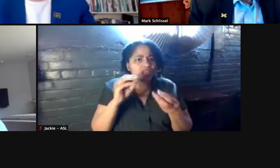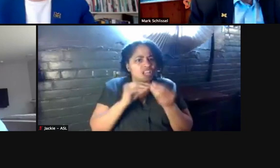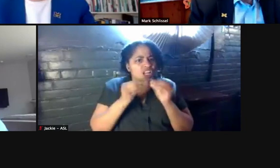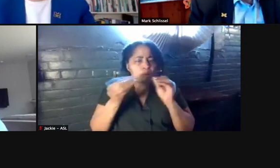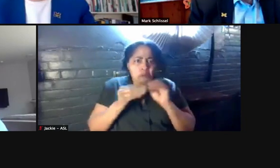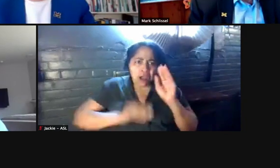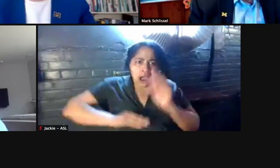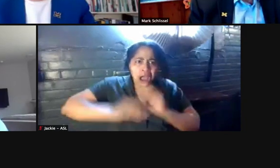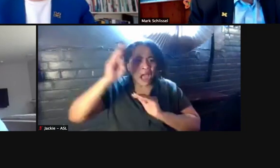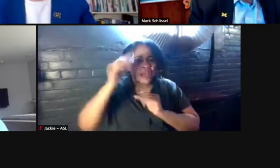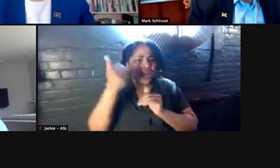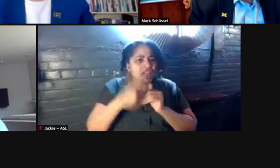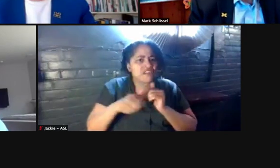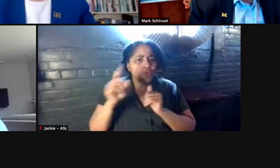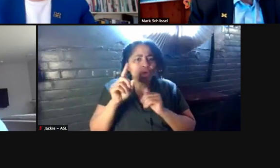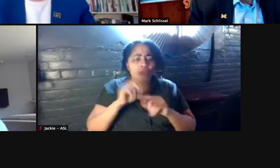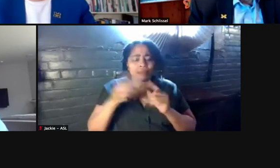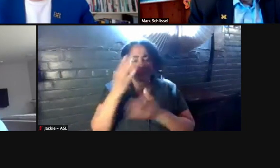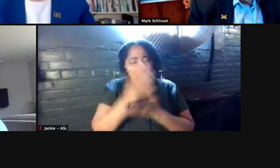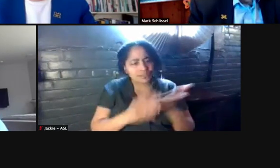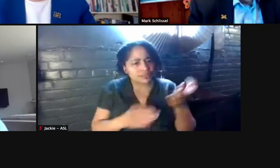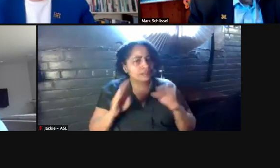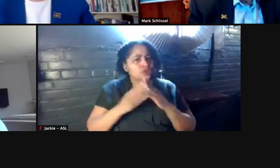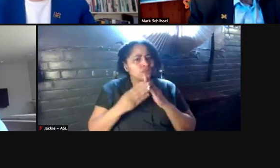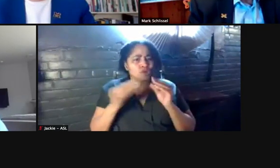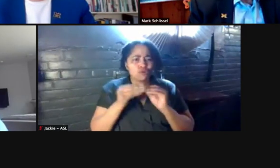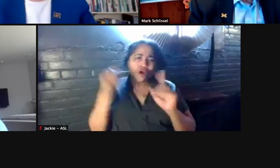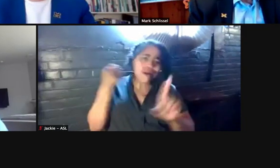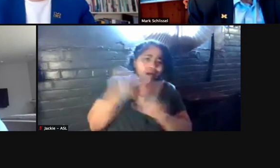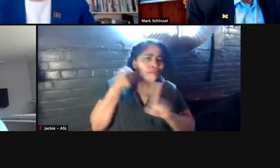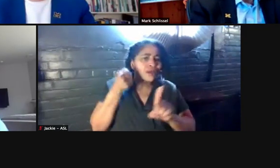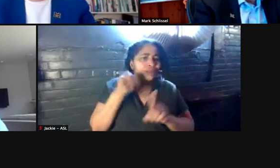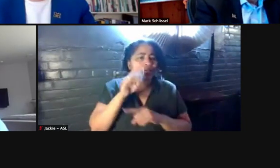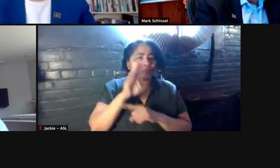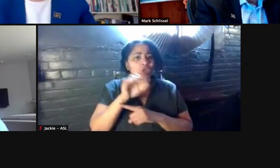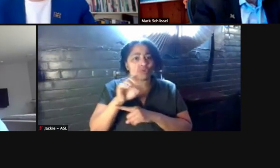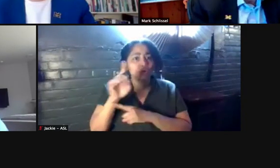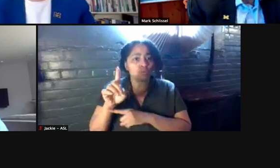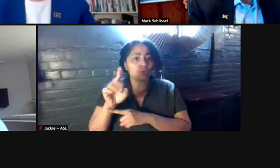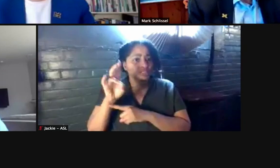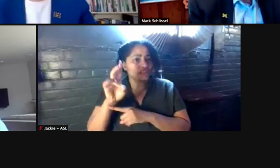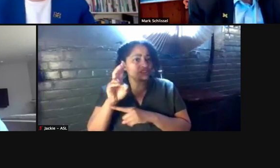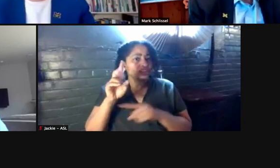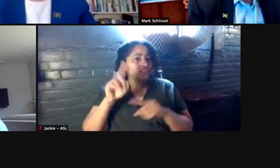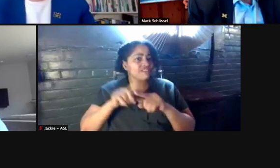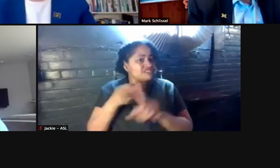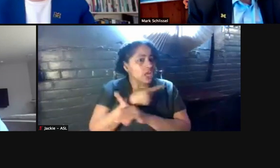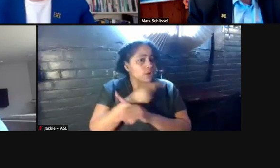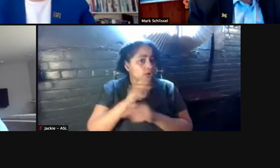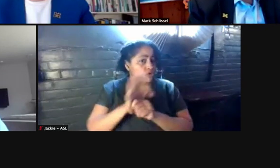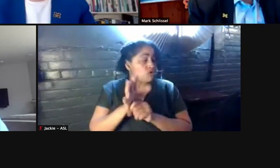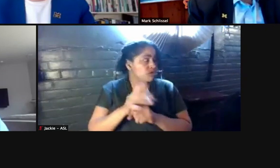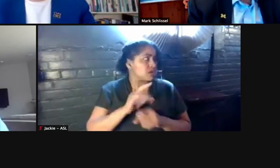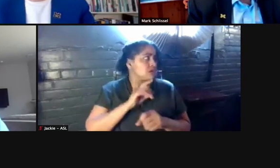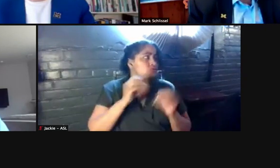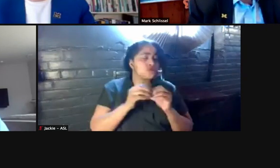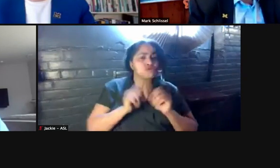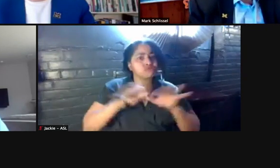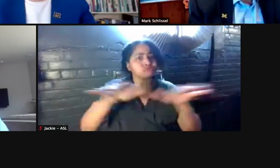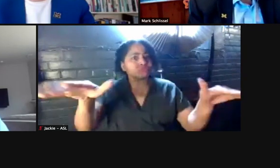that are more impacted and the B one, one seven variant is more widespread. And again, it's, it's not one thing, it never is,